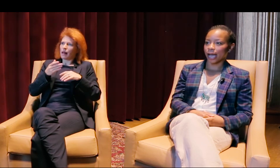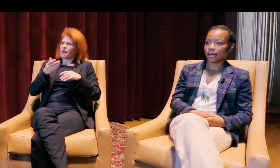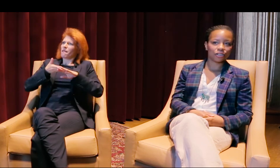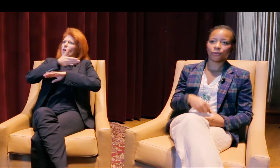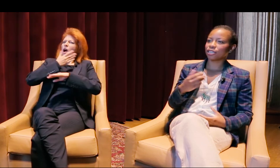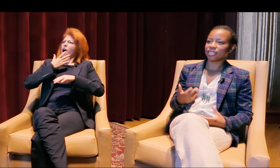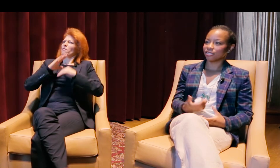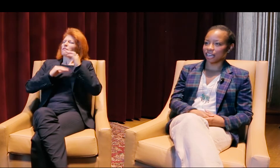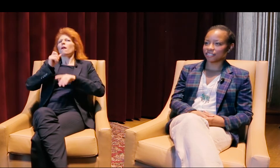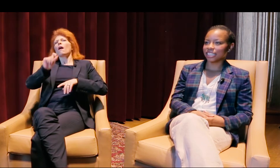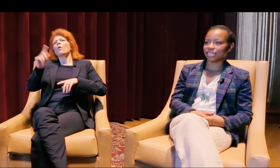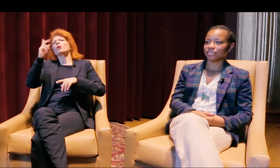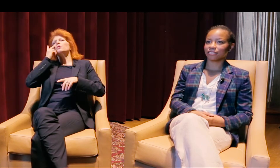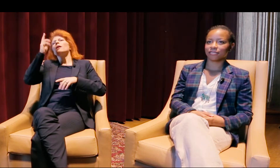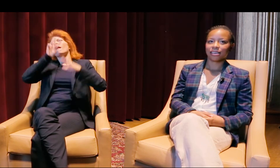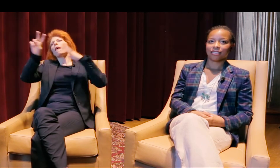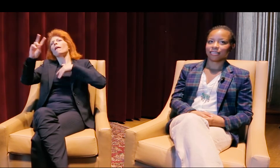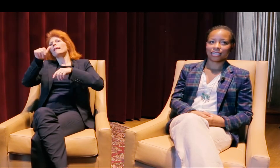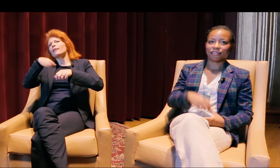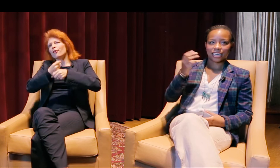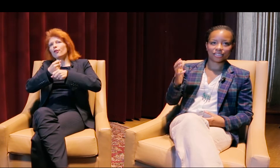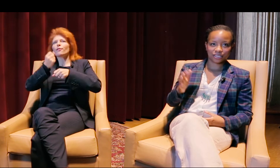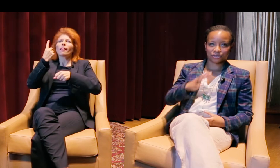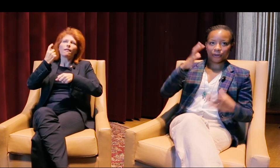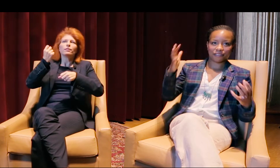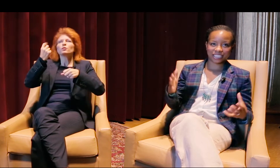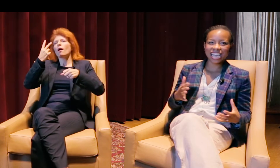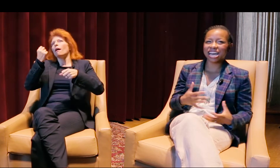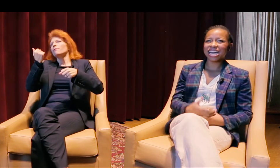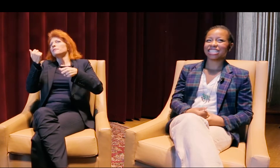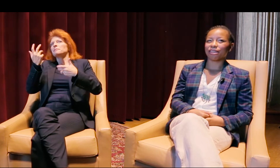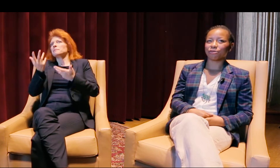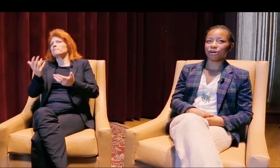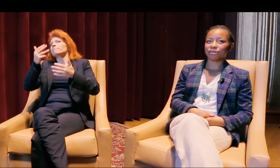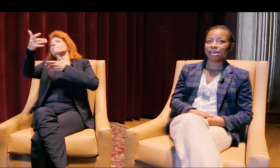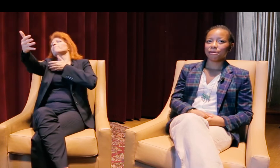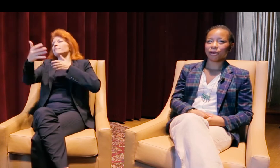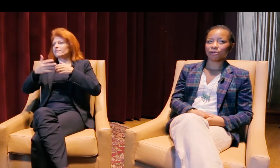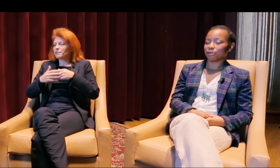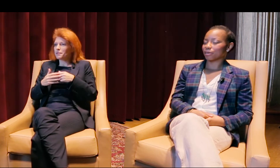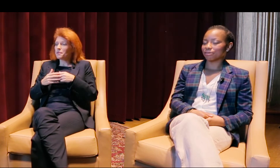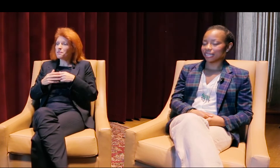where do you see yourself 10 years, 11 years, 12 years down the road, but when we really,